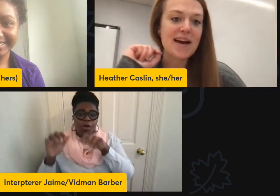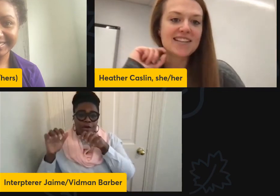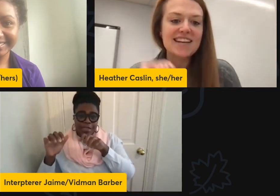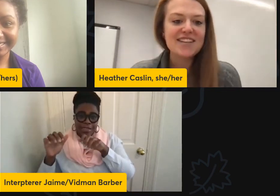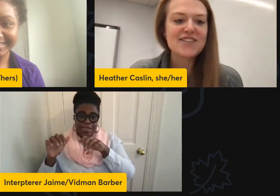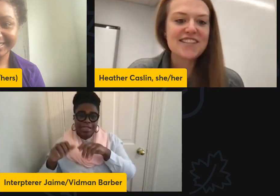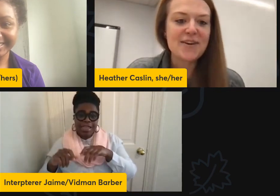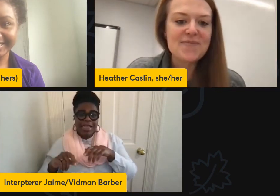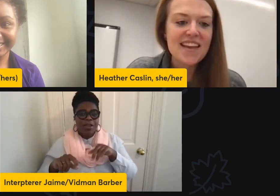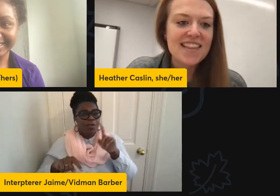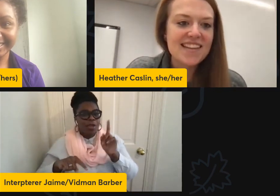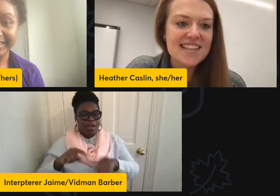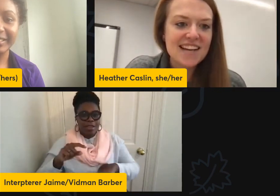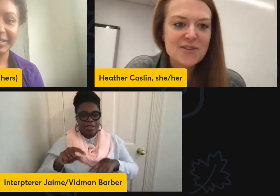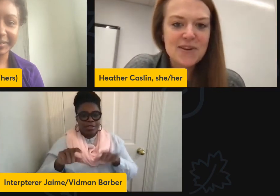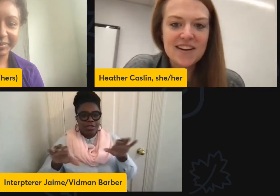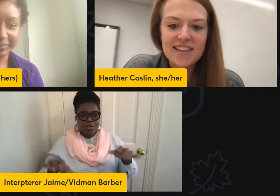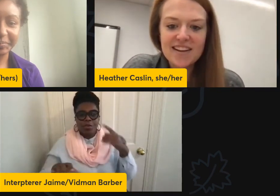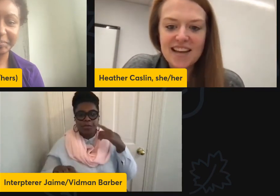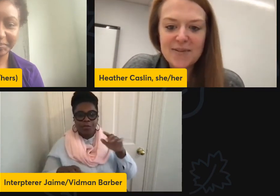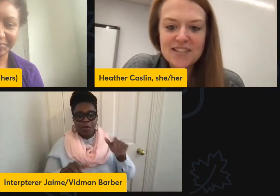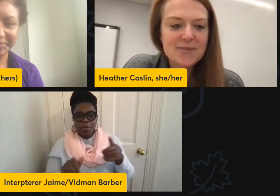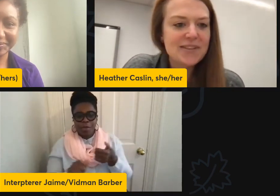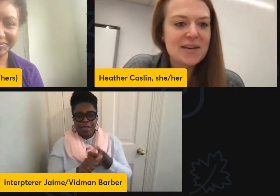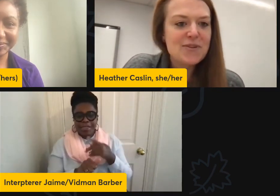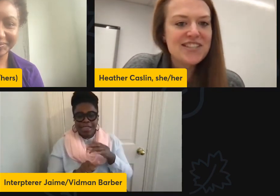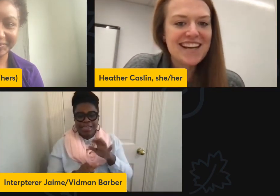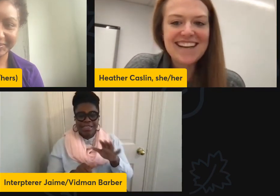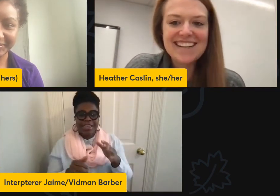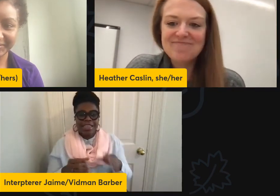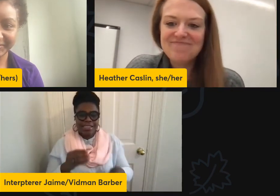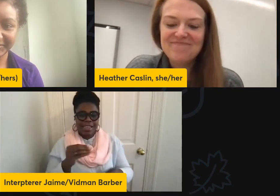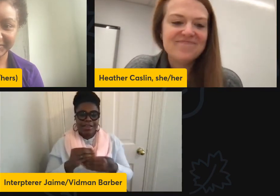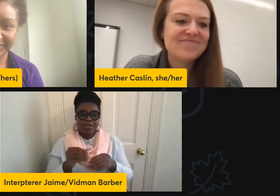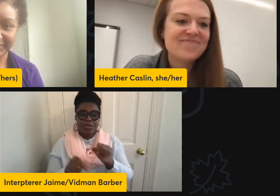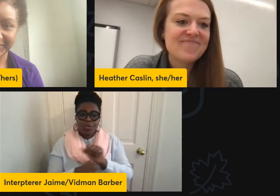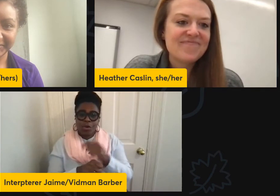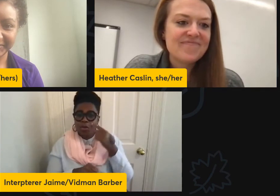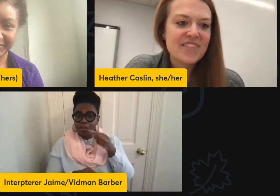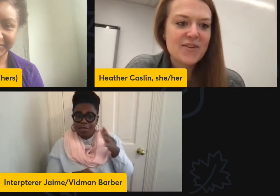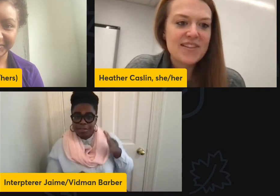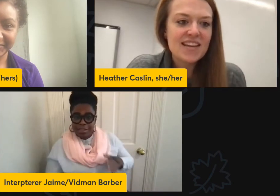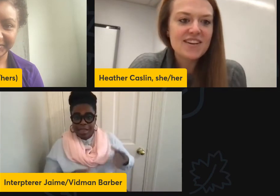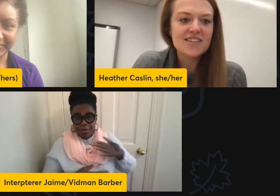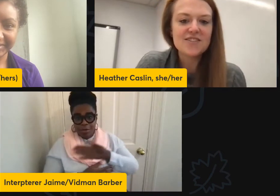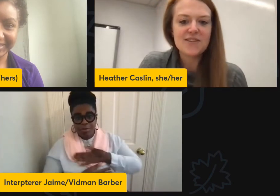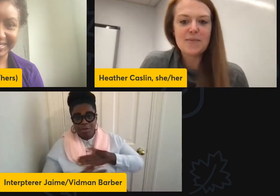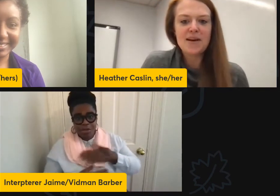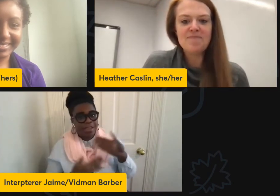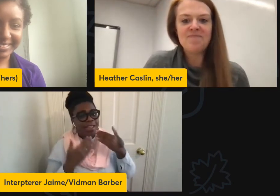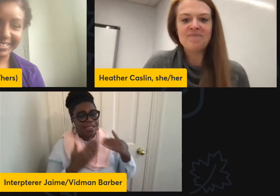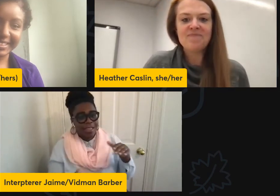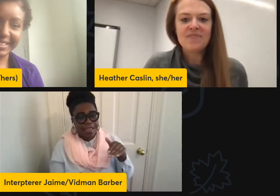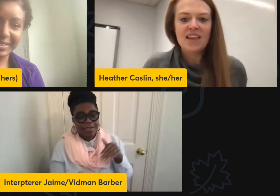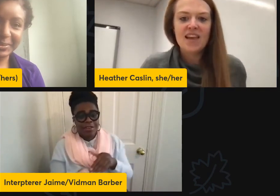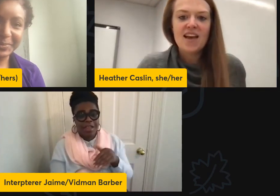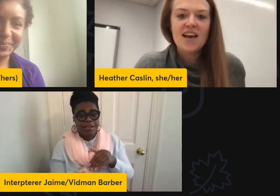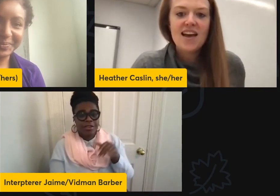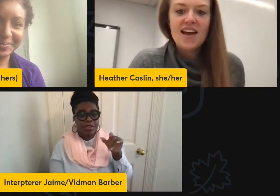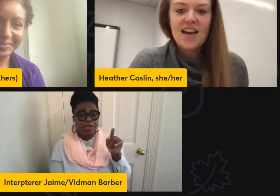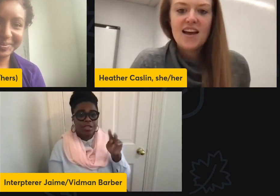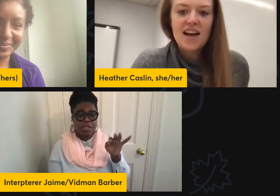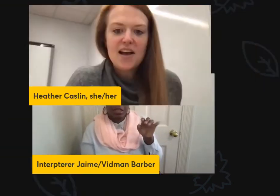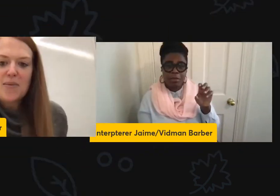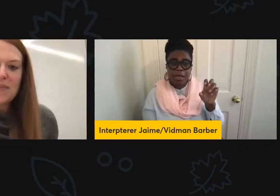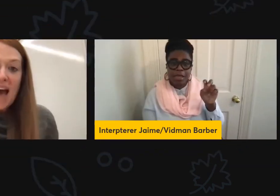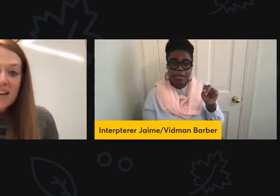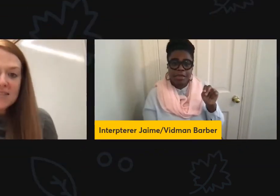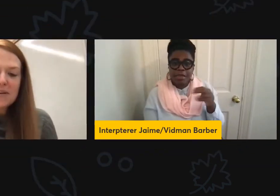backstage. So that's extra work on their side, which is really appreciate it. Well, thank you Dr. Suleyman. Thank you. Last but